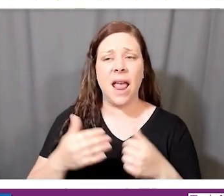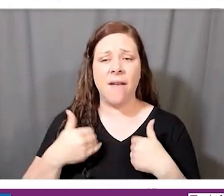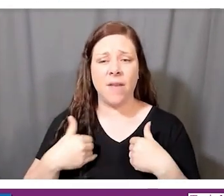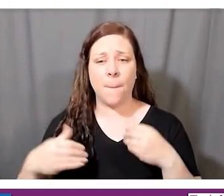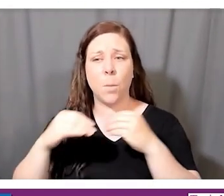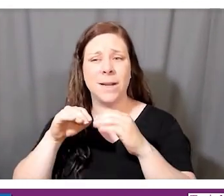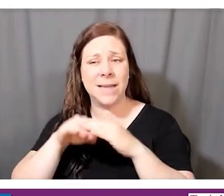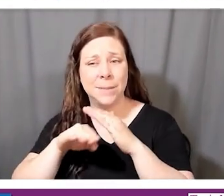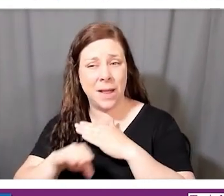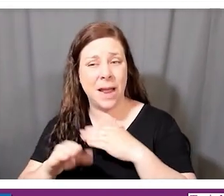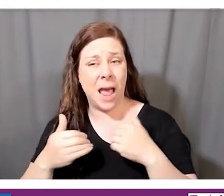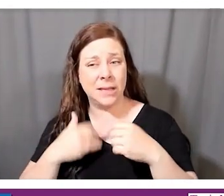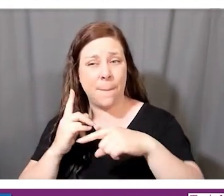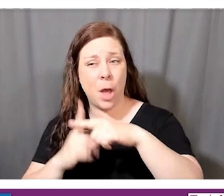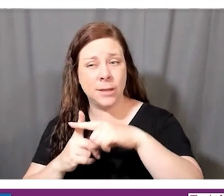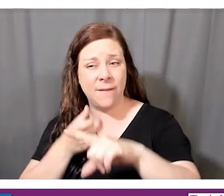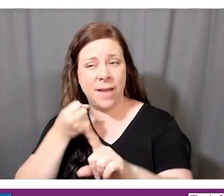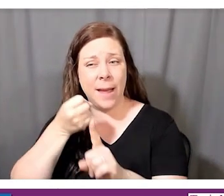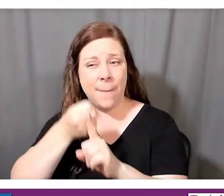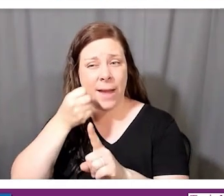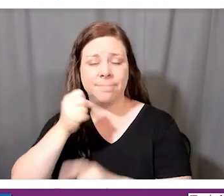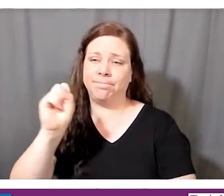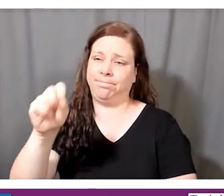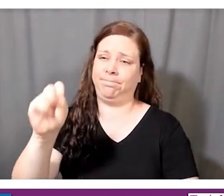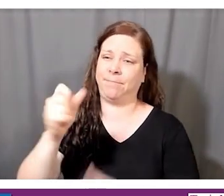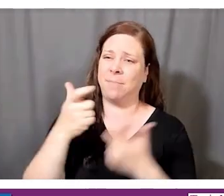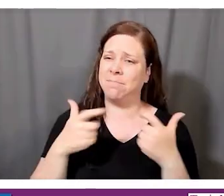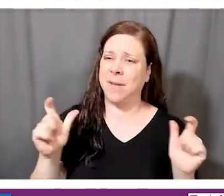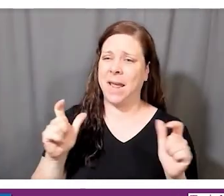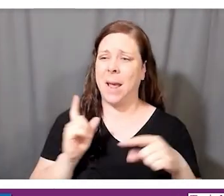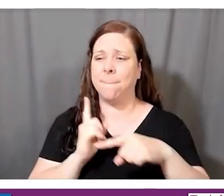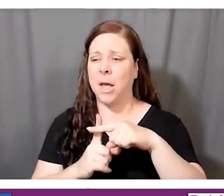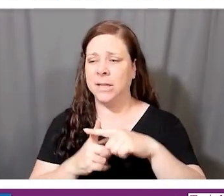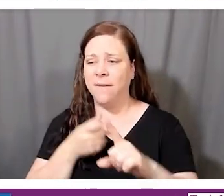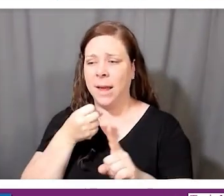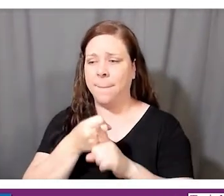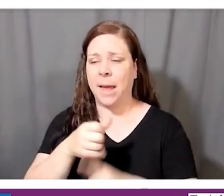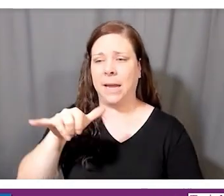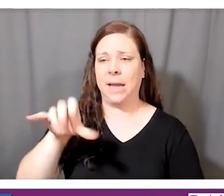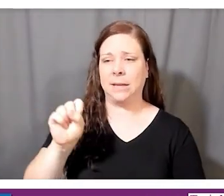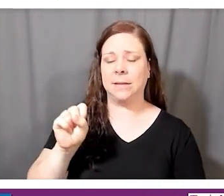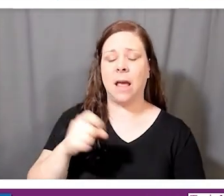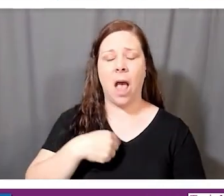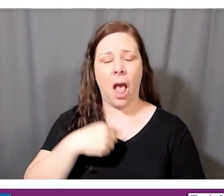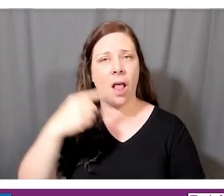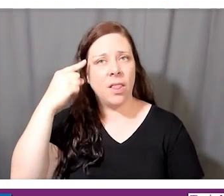I think it's had a really big and positive impact. And I would say that more and more we're seeing